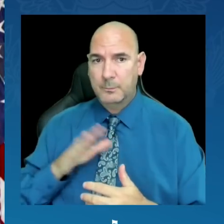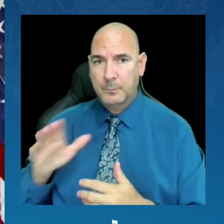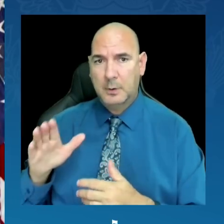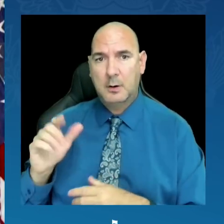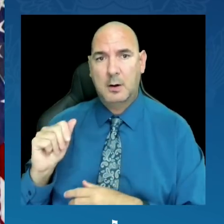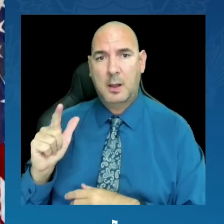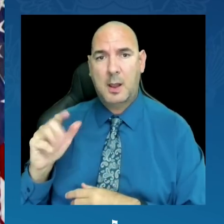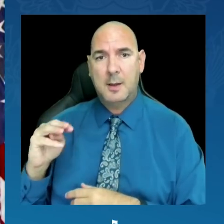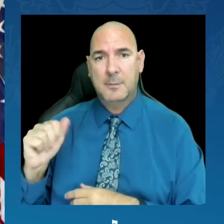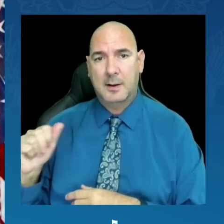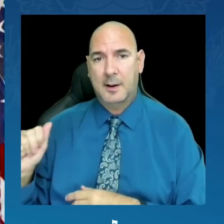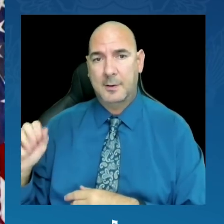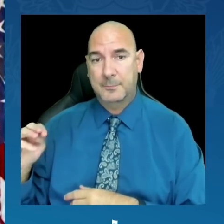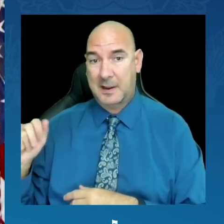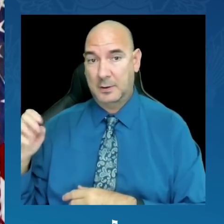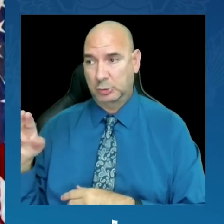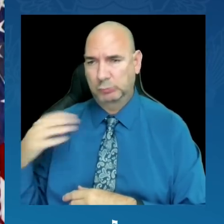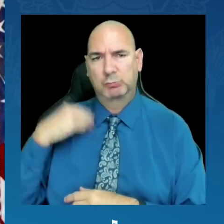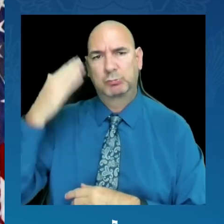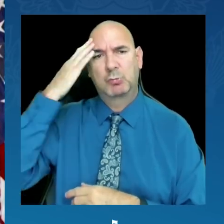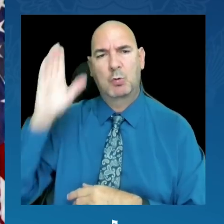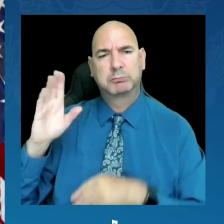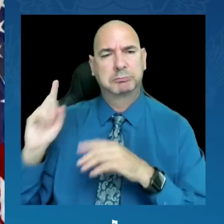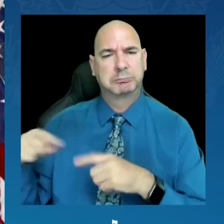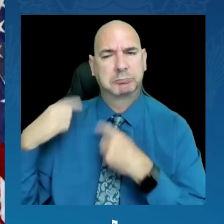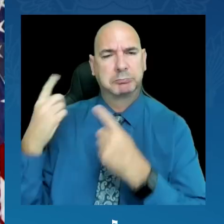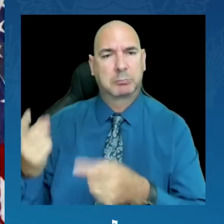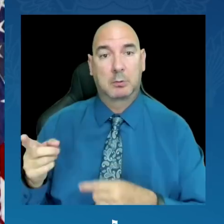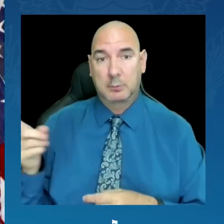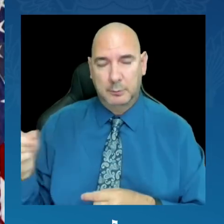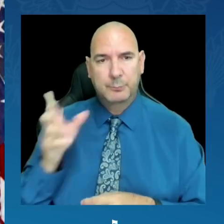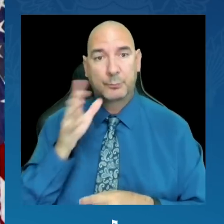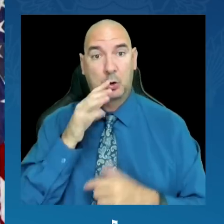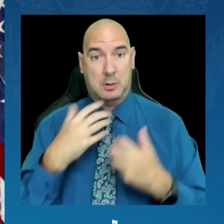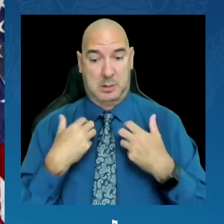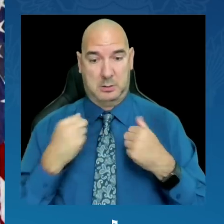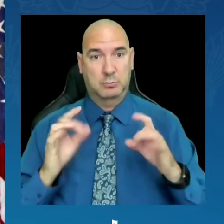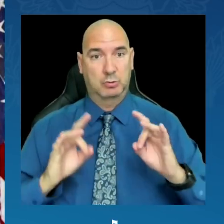has touched far too many women and families and communities.